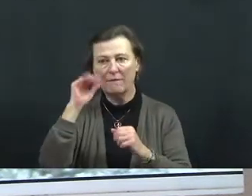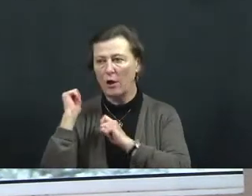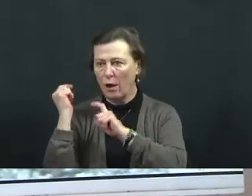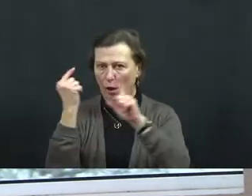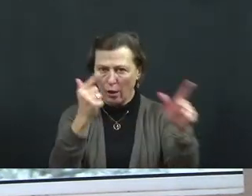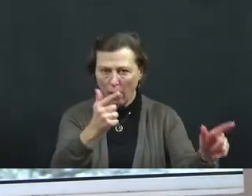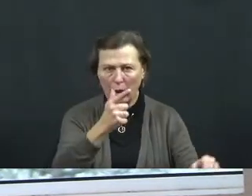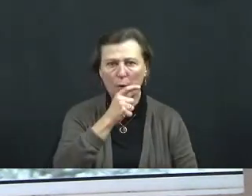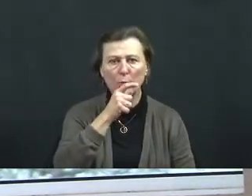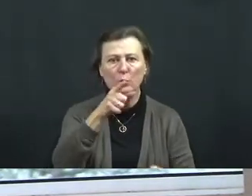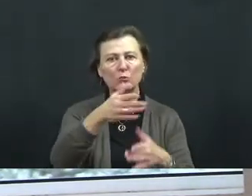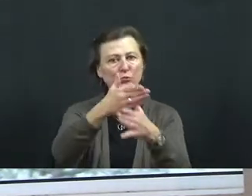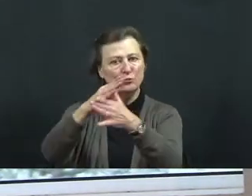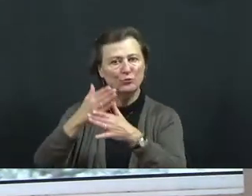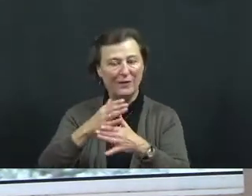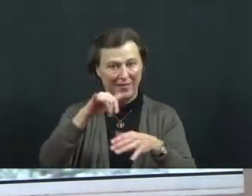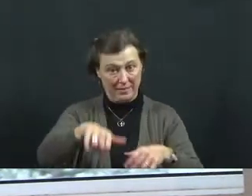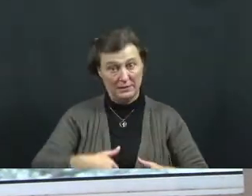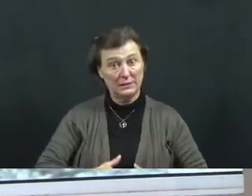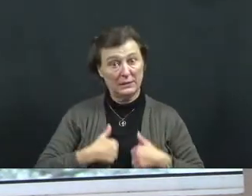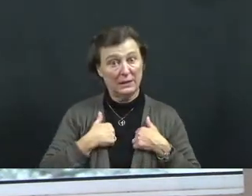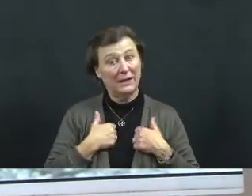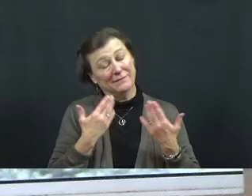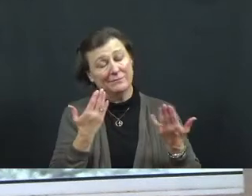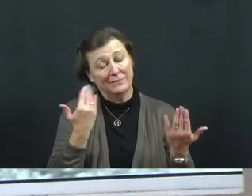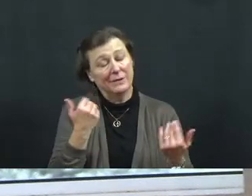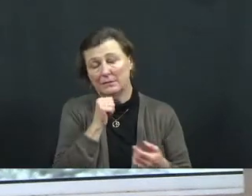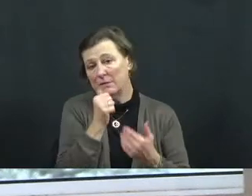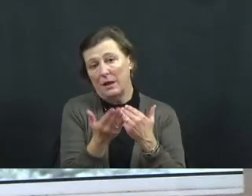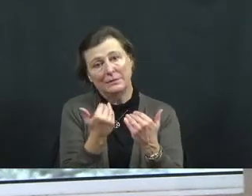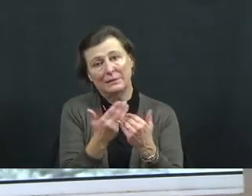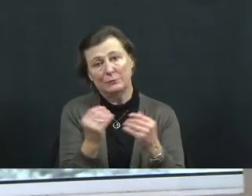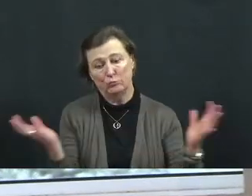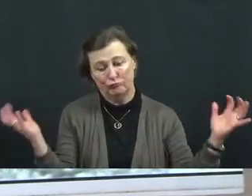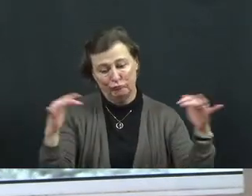Especially, since it's not easy for us to gather in person.